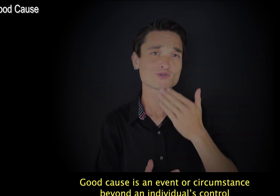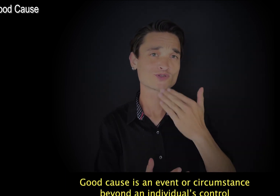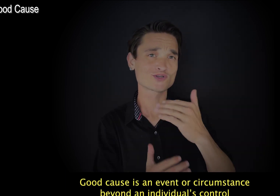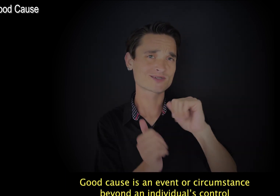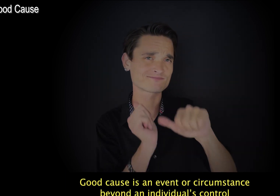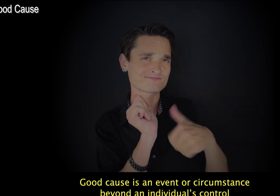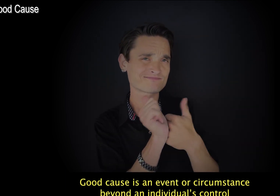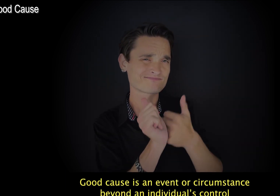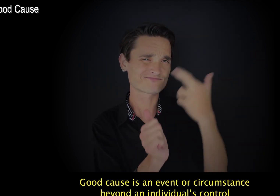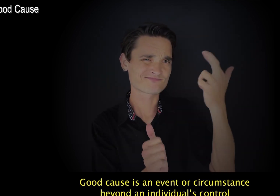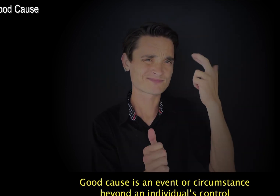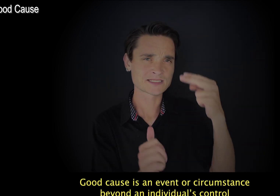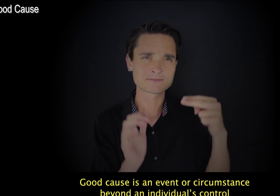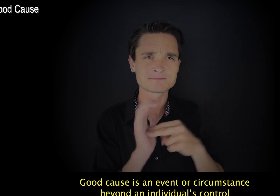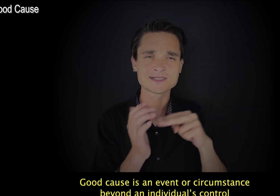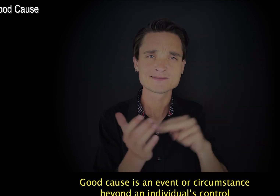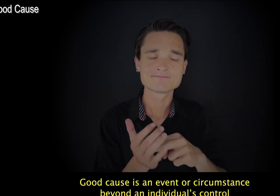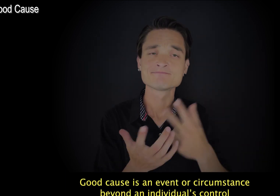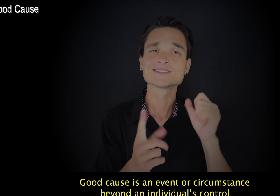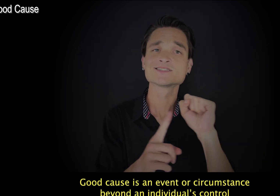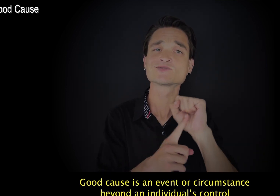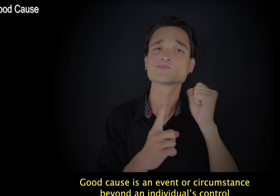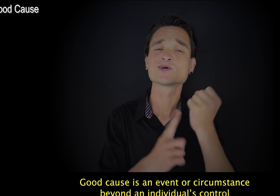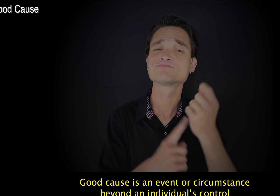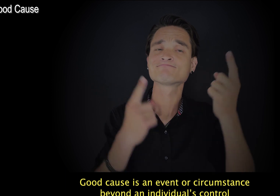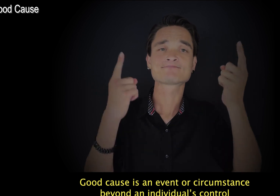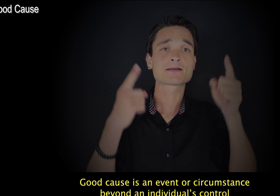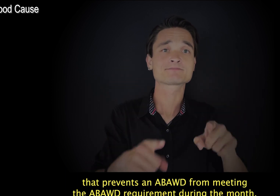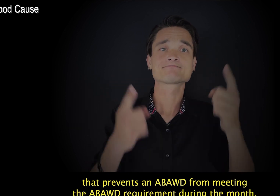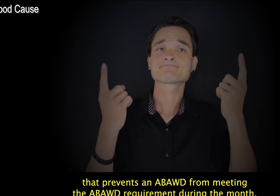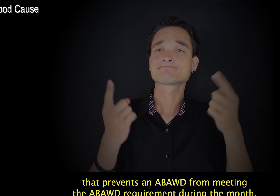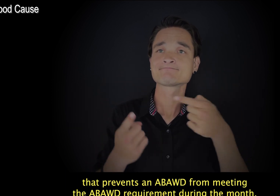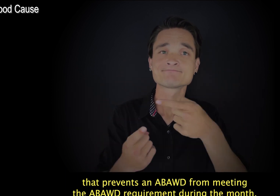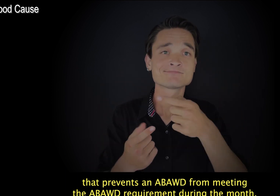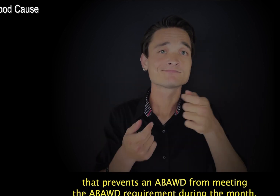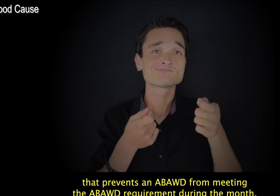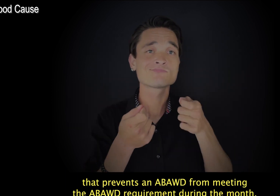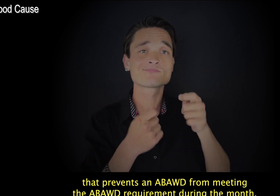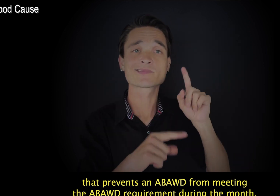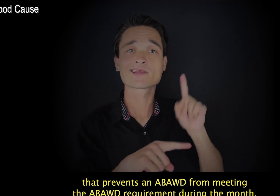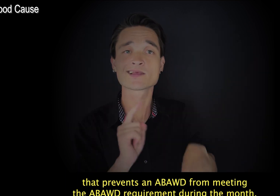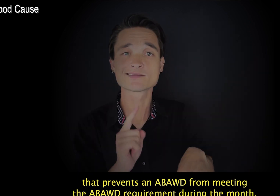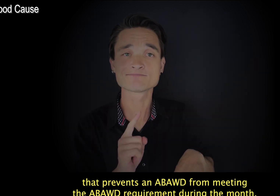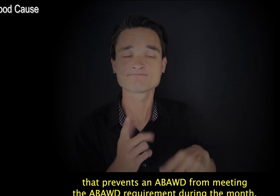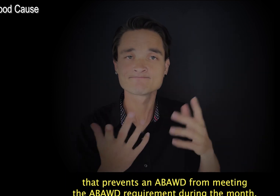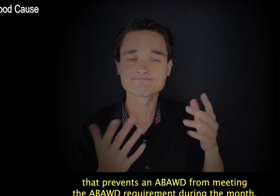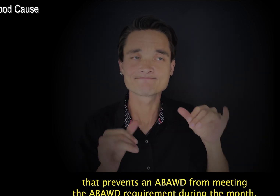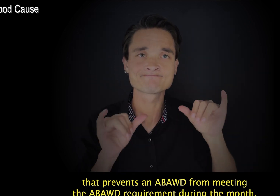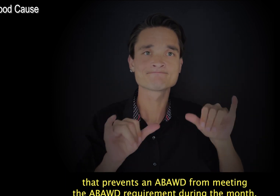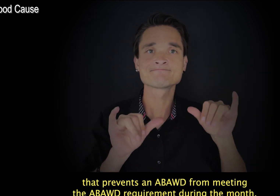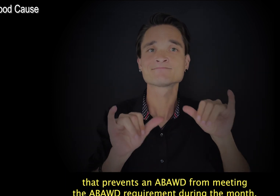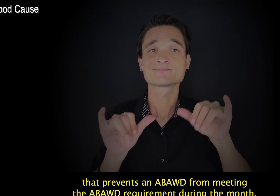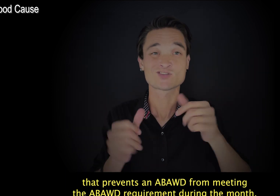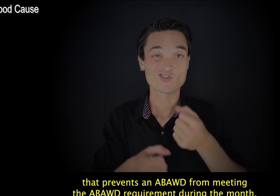Good cause is an event or circumstance beyond an individual’s control that prevents an ABAWD from meeting the ABAWD requirement during the month.